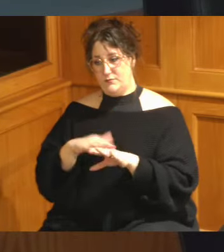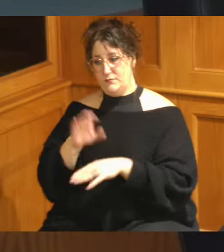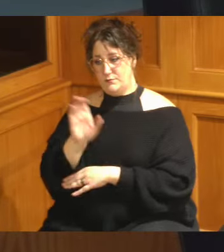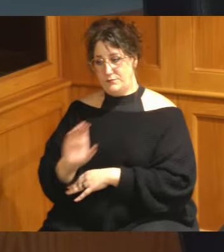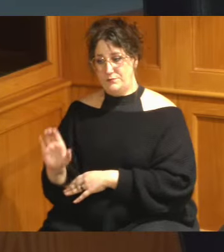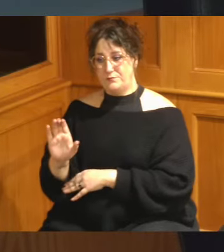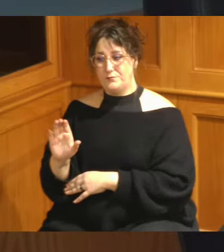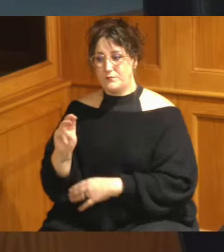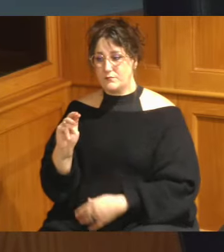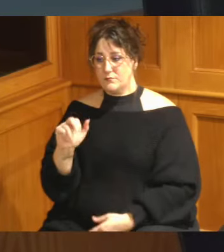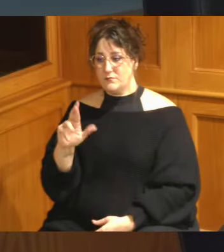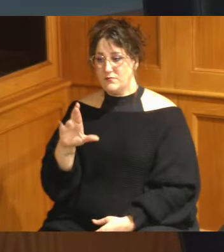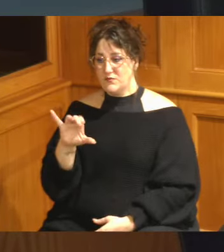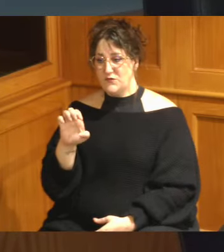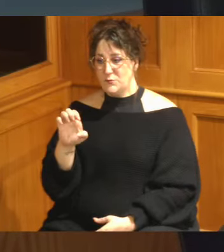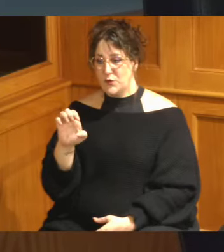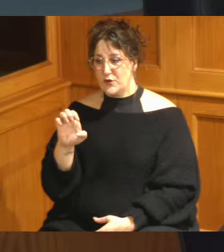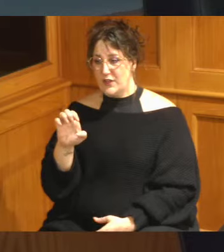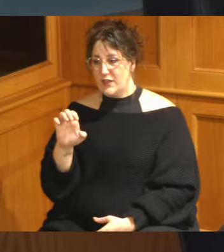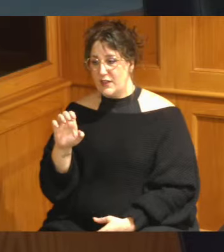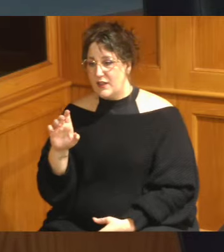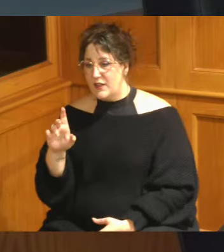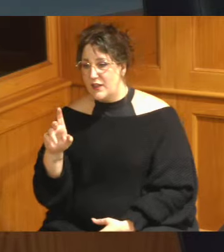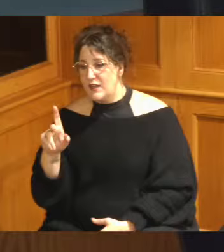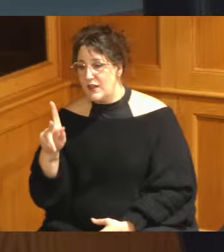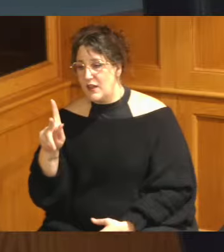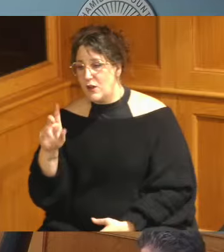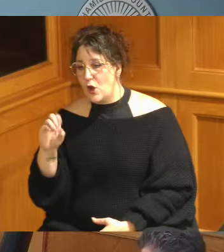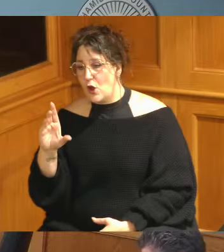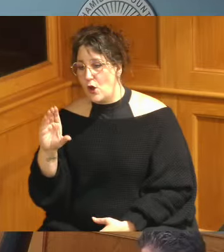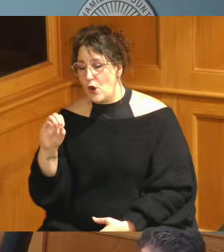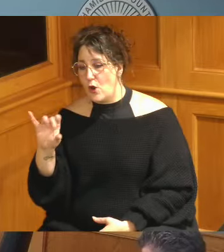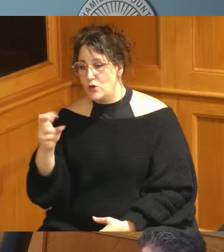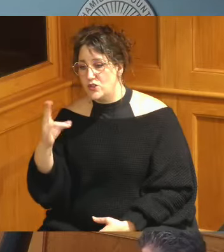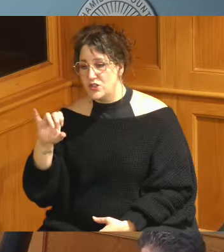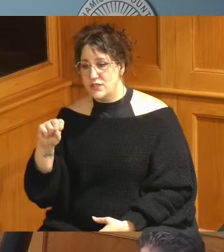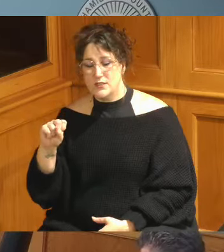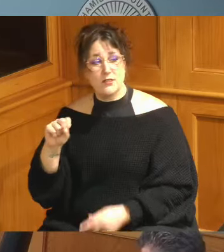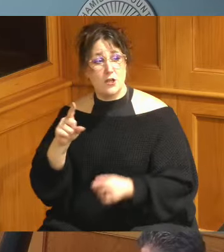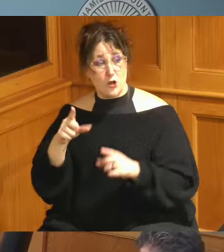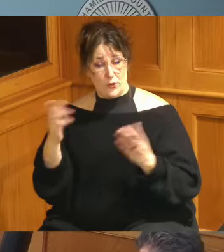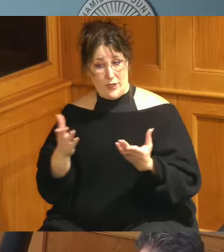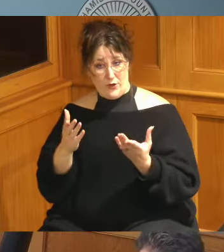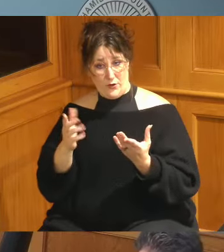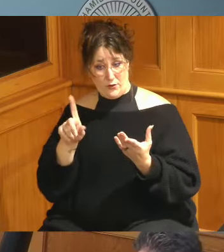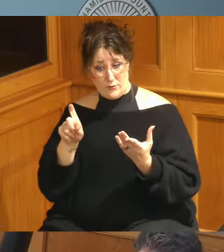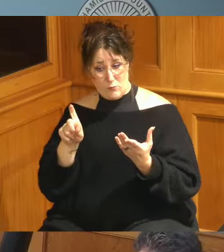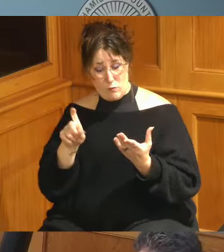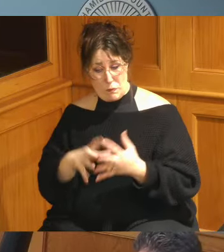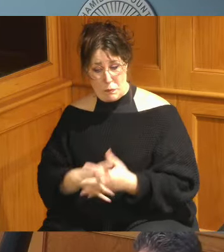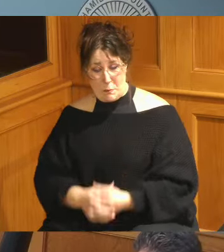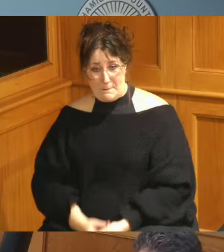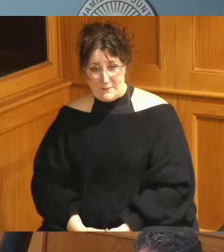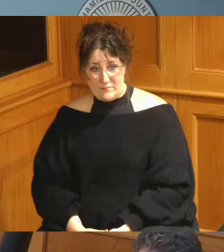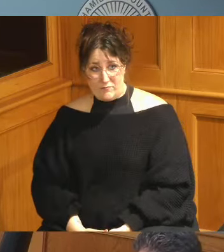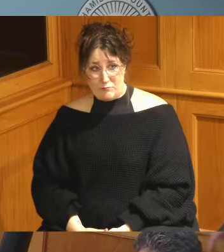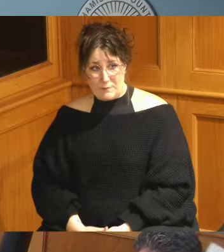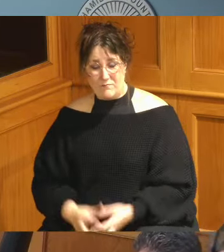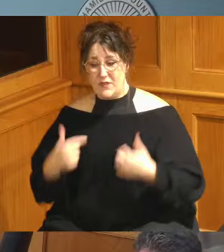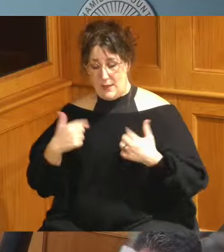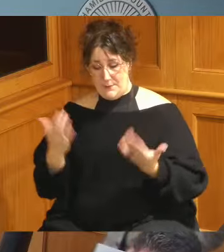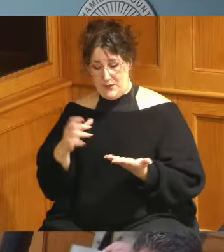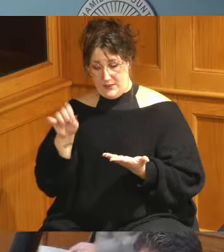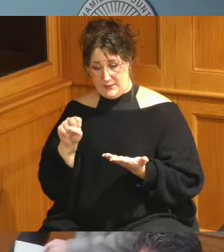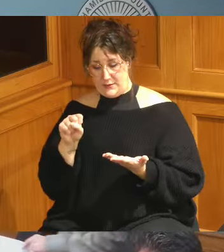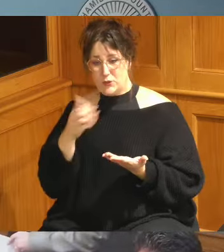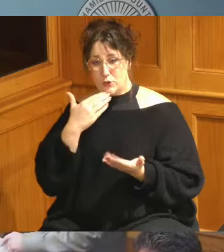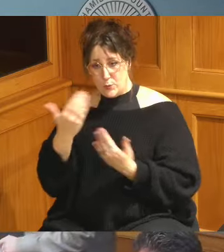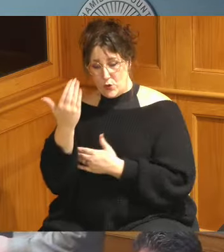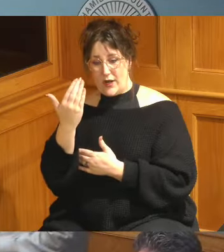it's Marie Kocoshis. Marie, are you with us? Unmute. Yes. Good morning. This is my husband's